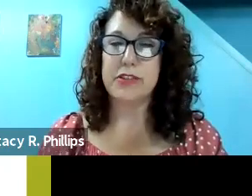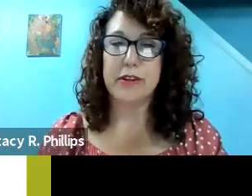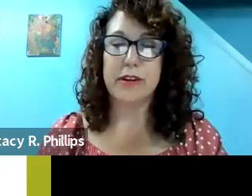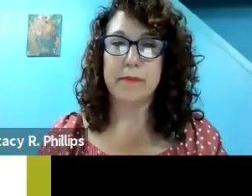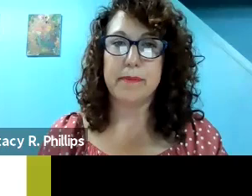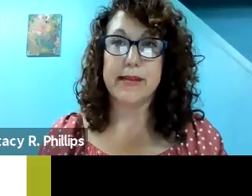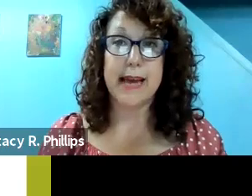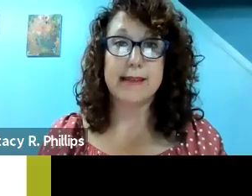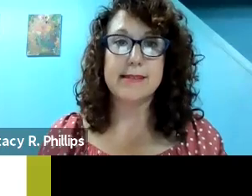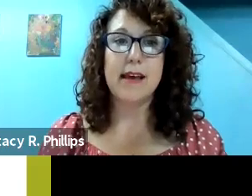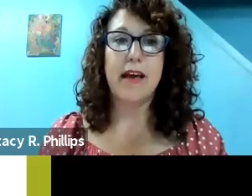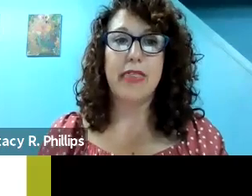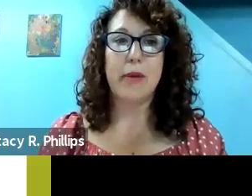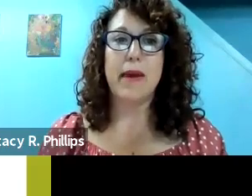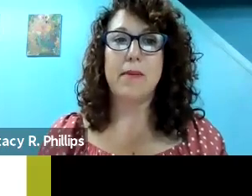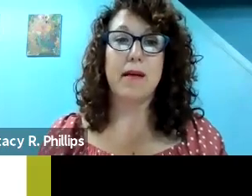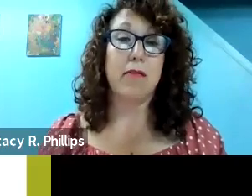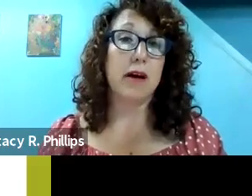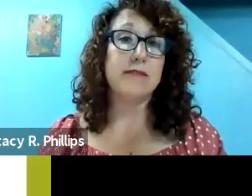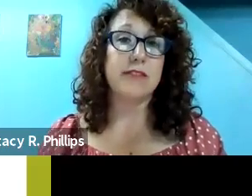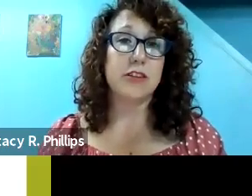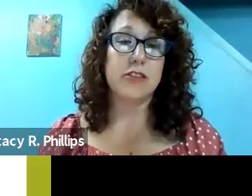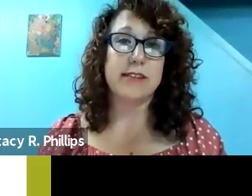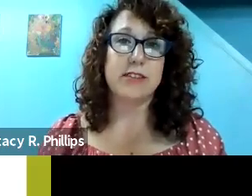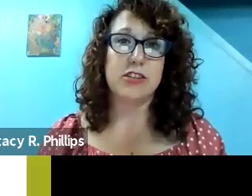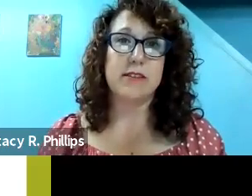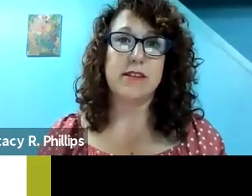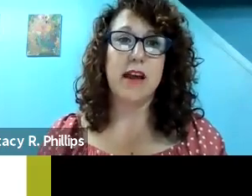student attends, there may be a lot of different transitions.